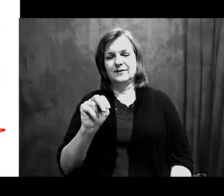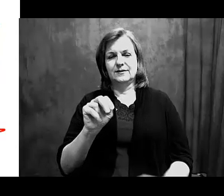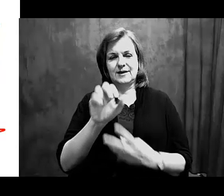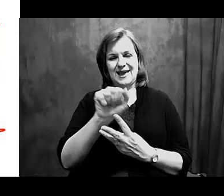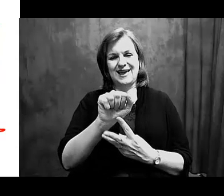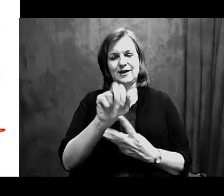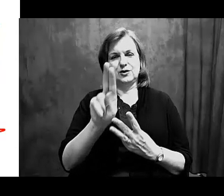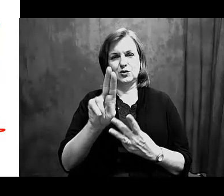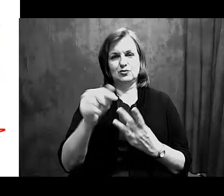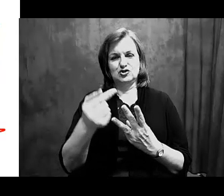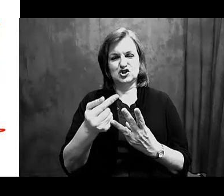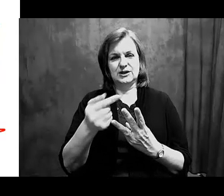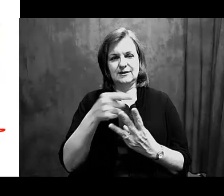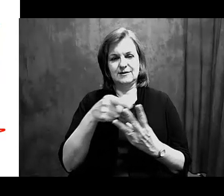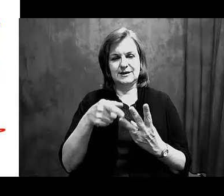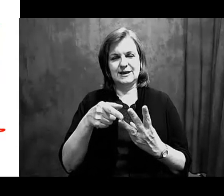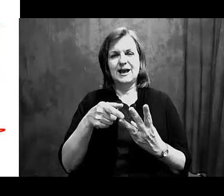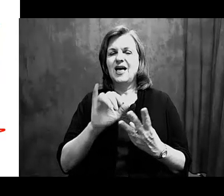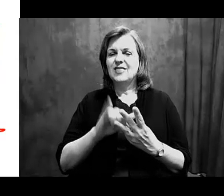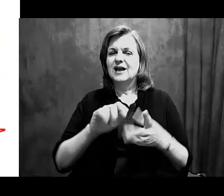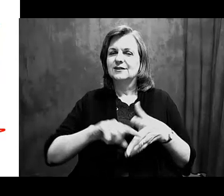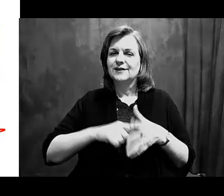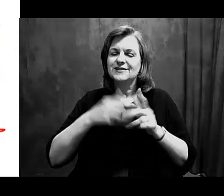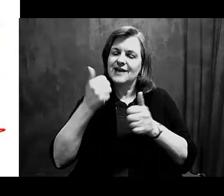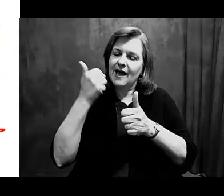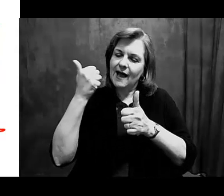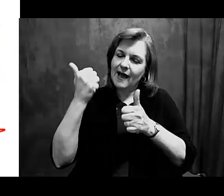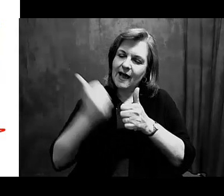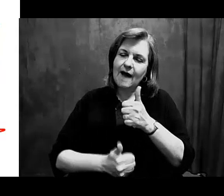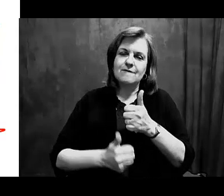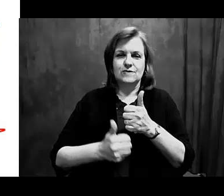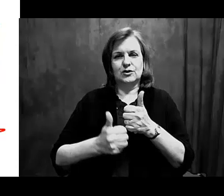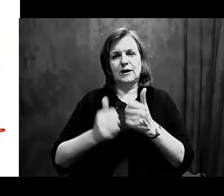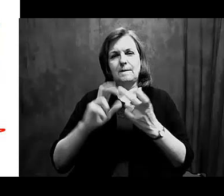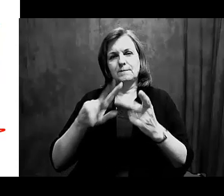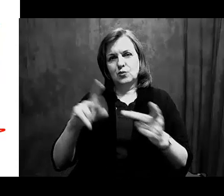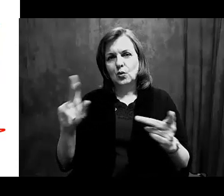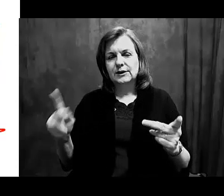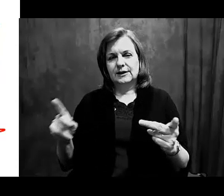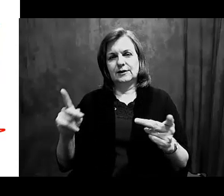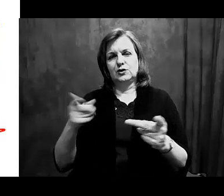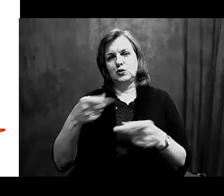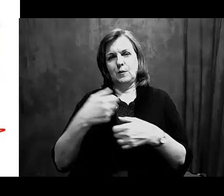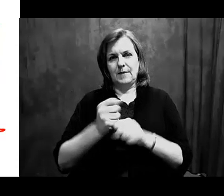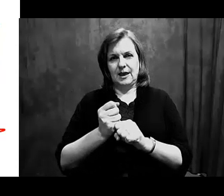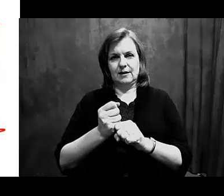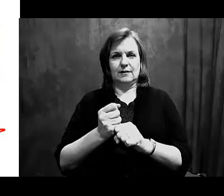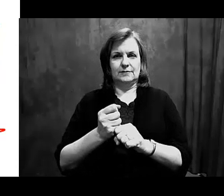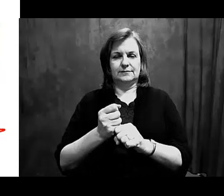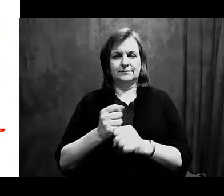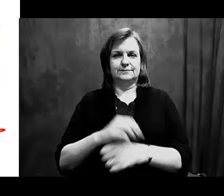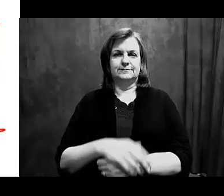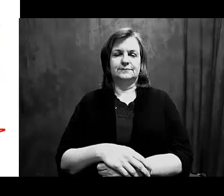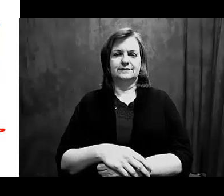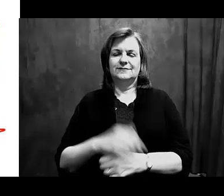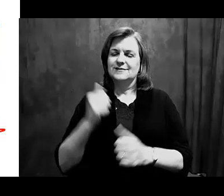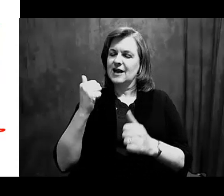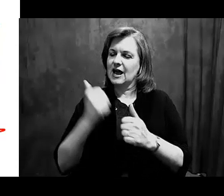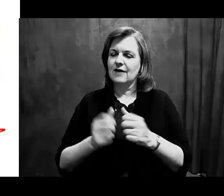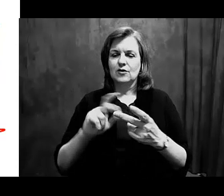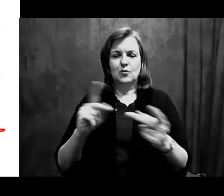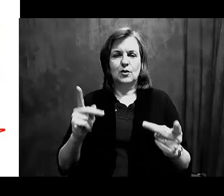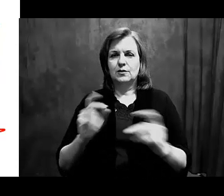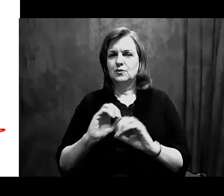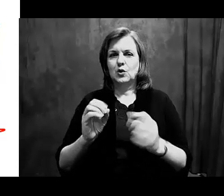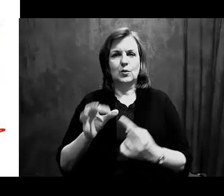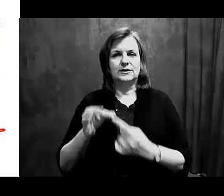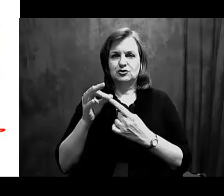it starts this three letter sequence starts every single protein made in your body